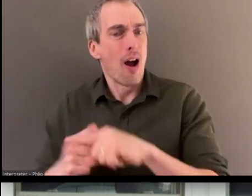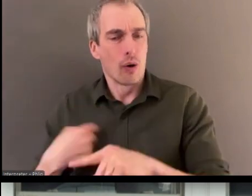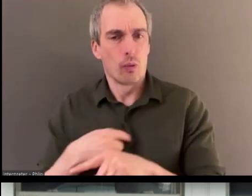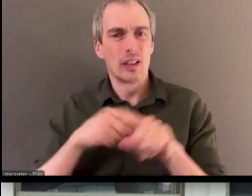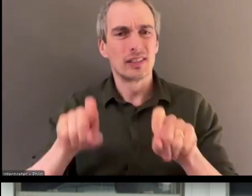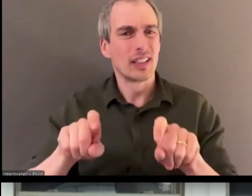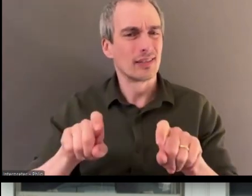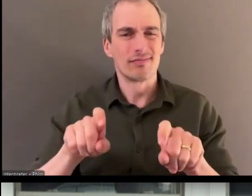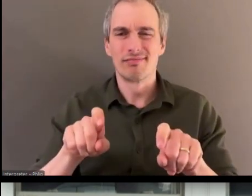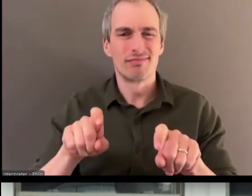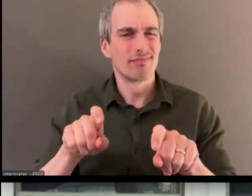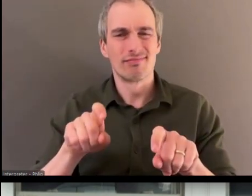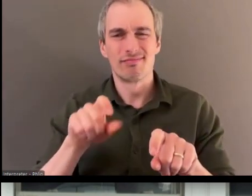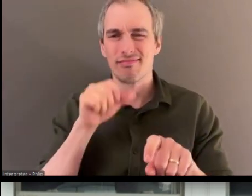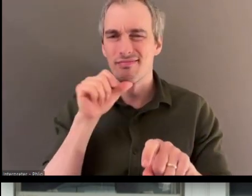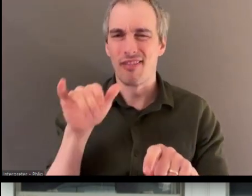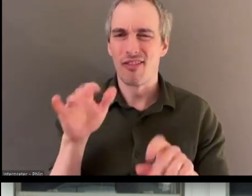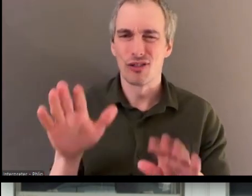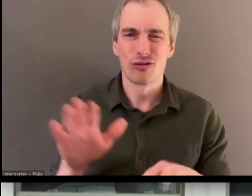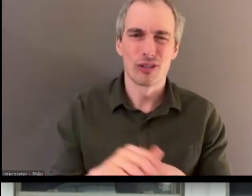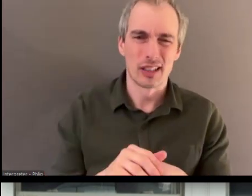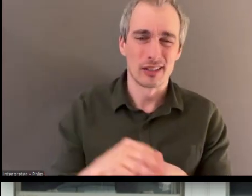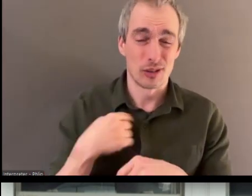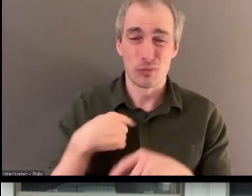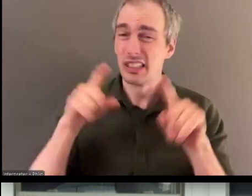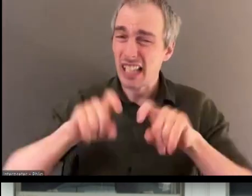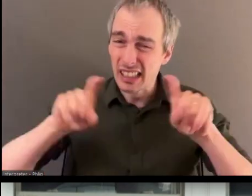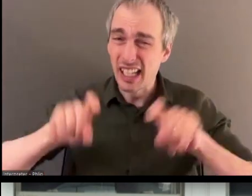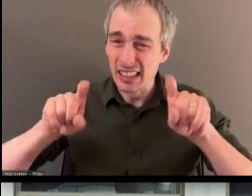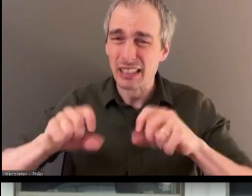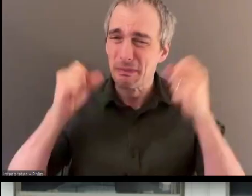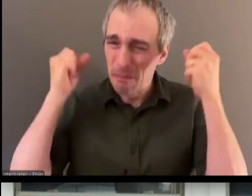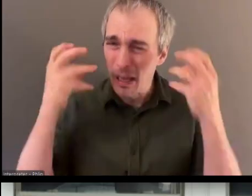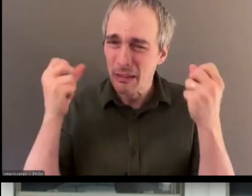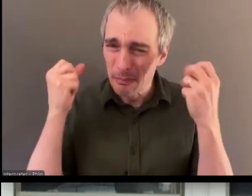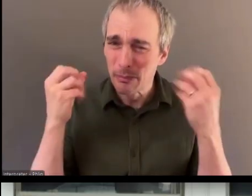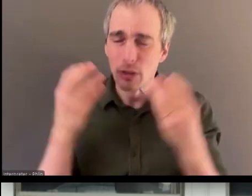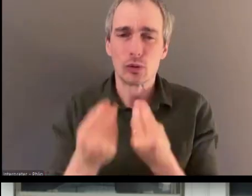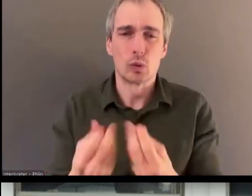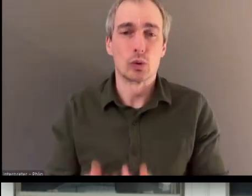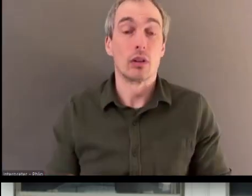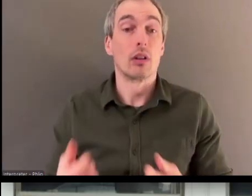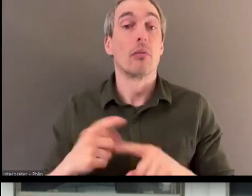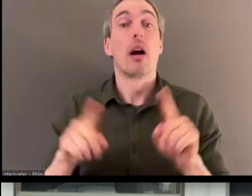Finally, we said after speaking to everybody from China, chief architects at Adobe, to people who